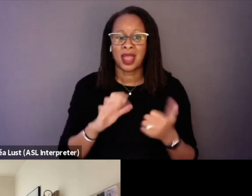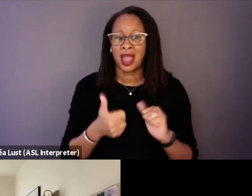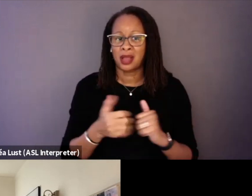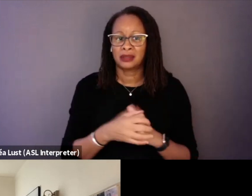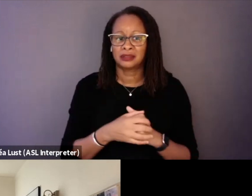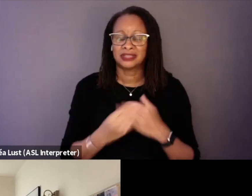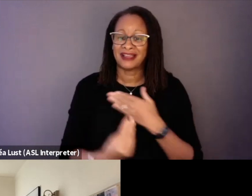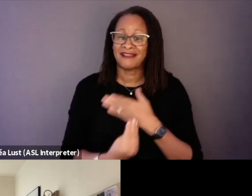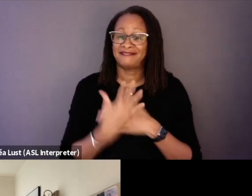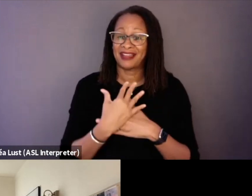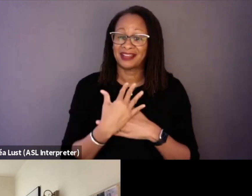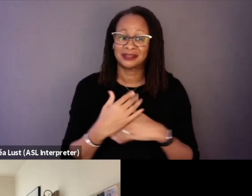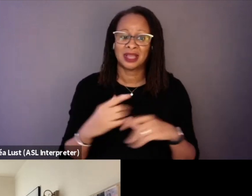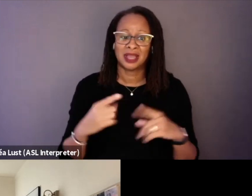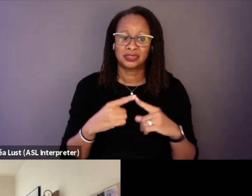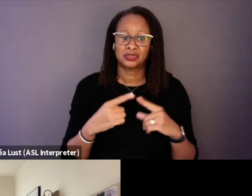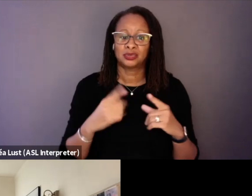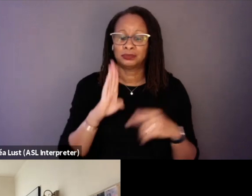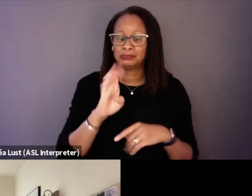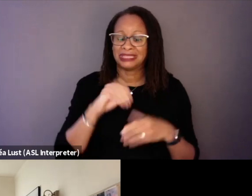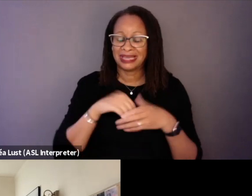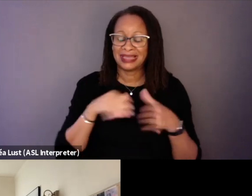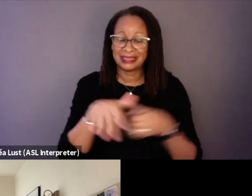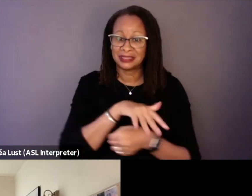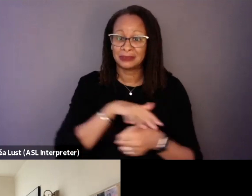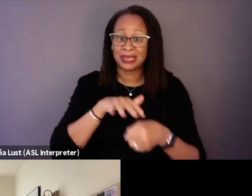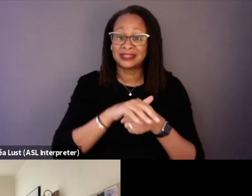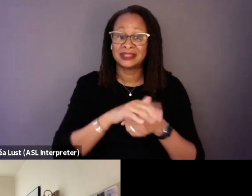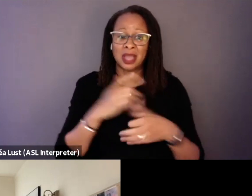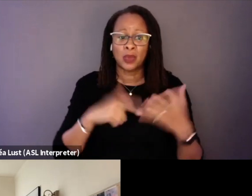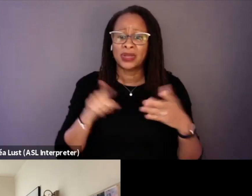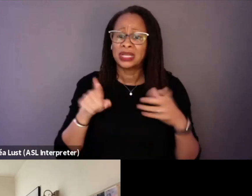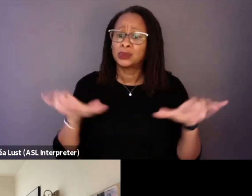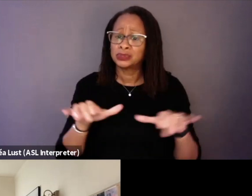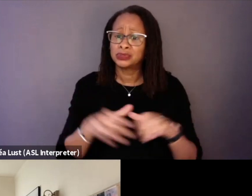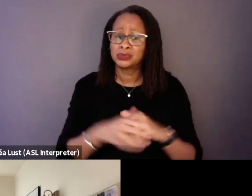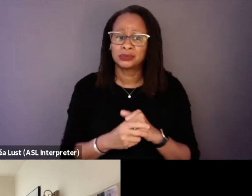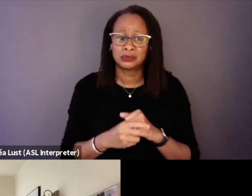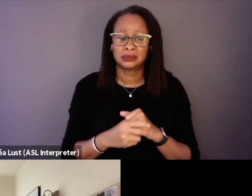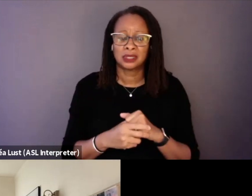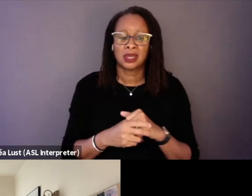to be in that space or what he would do. So it's truly like following---